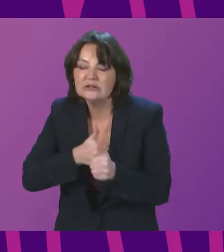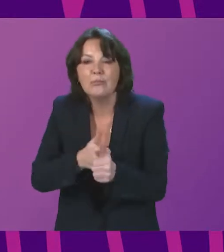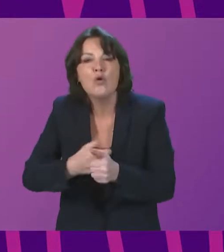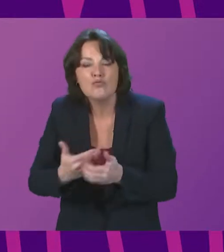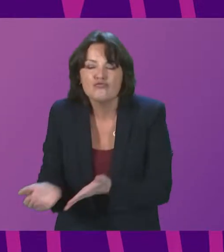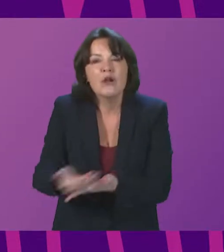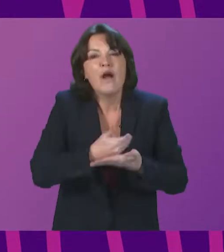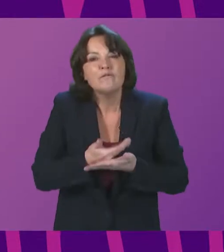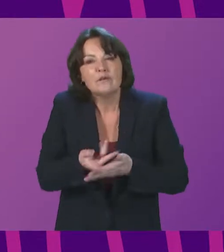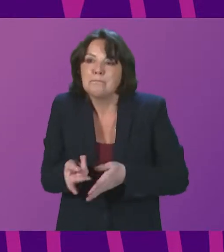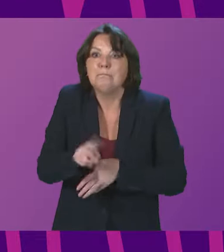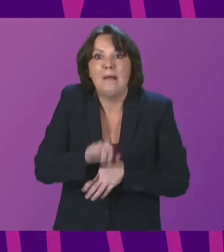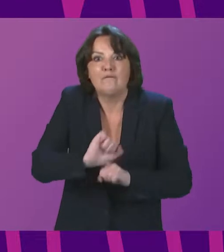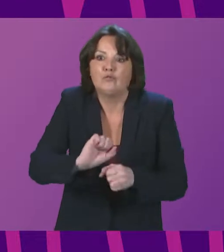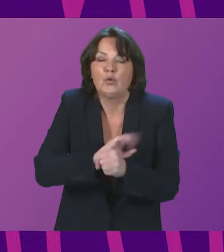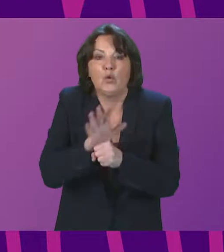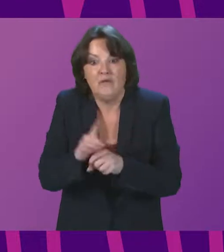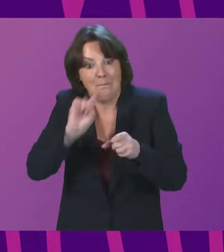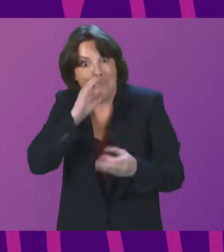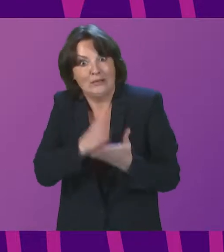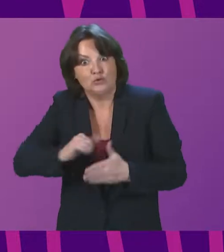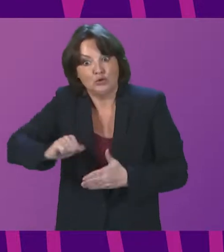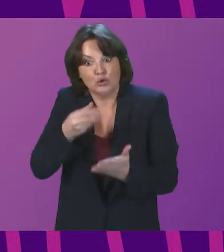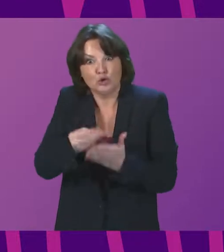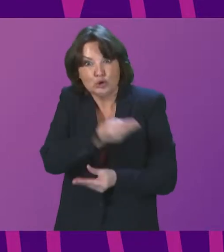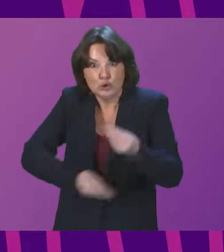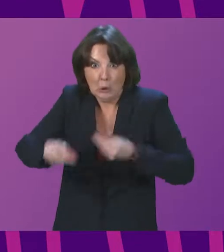the Scottish economy is living up to and fulfilling its enormous potential.